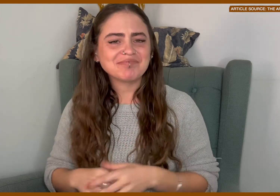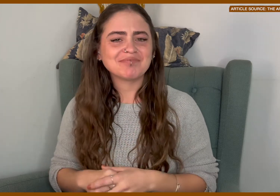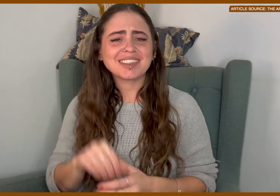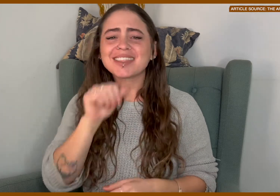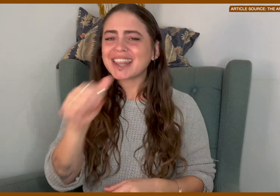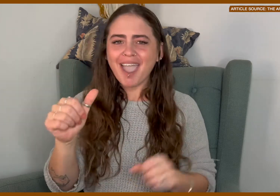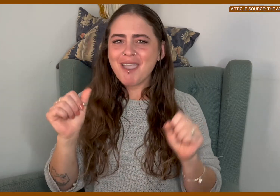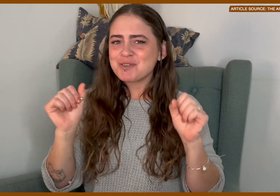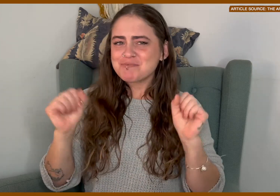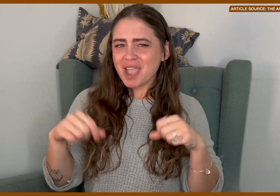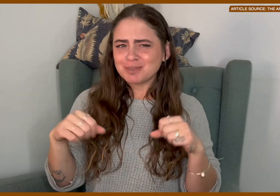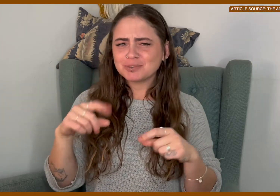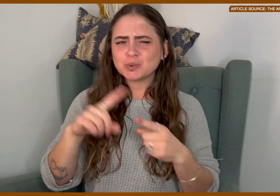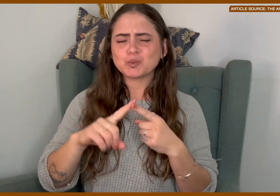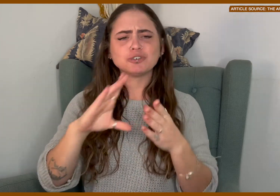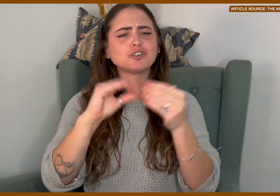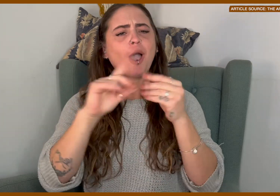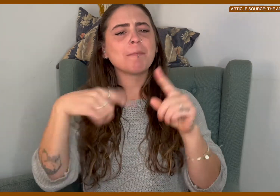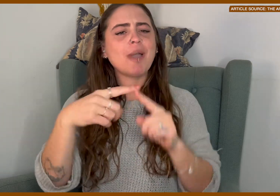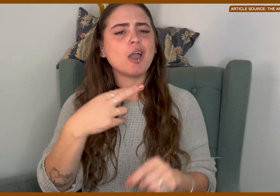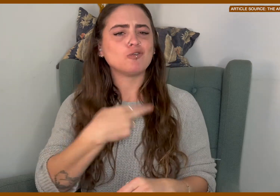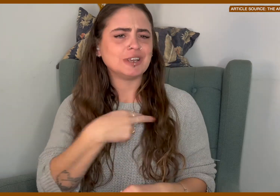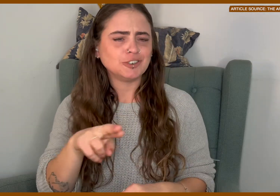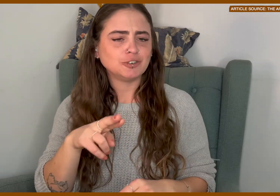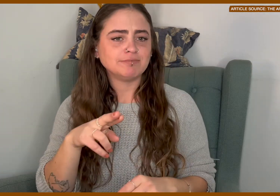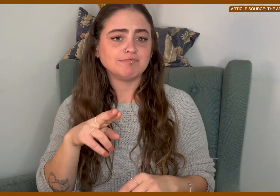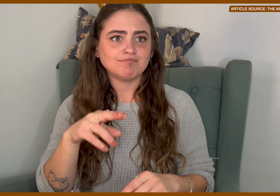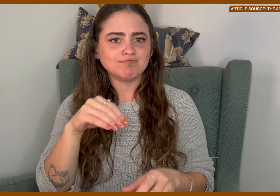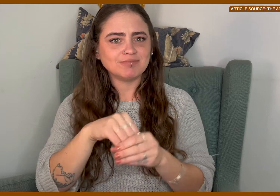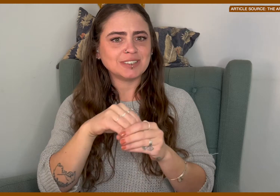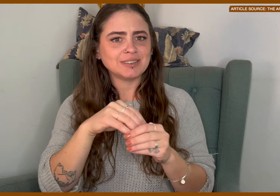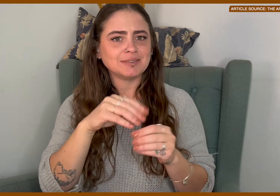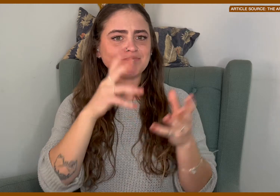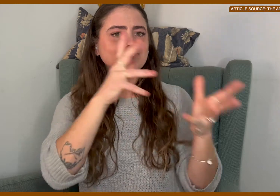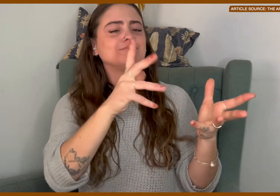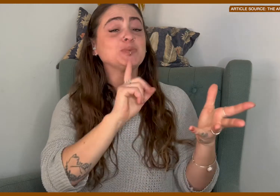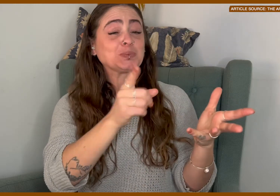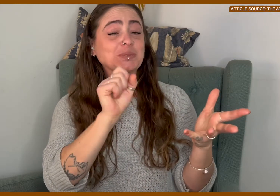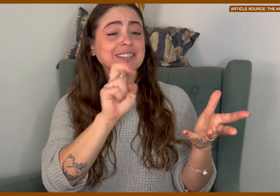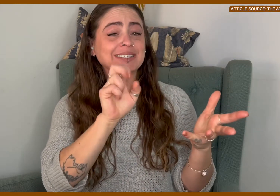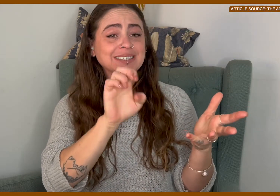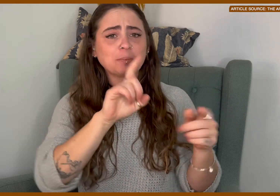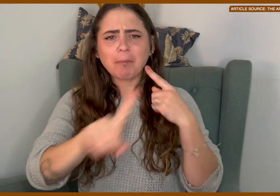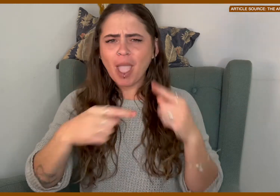It’s not possible to talk about religion in its true sense,